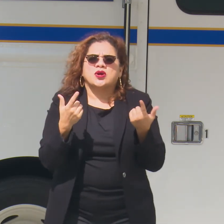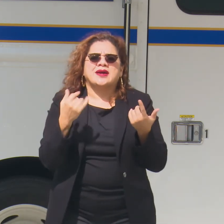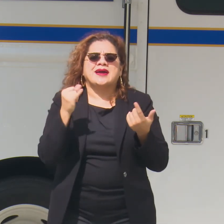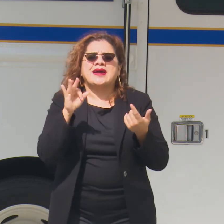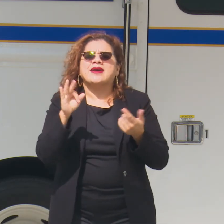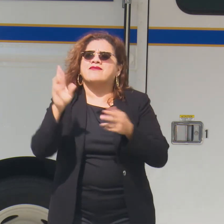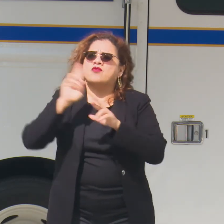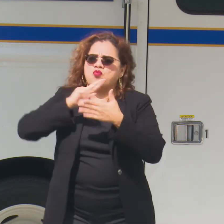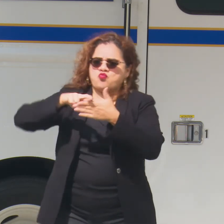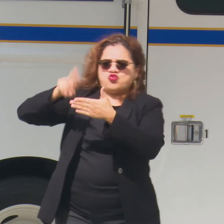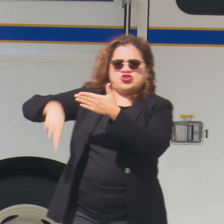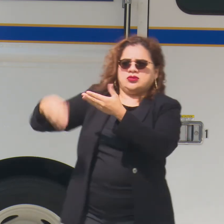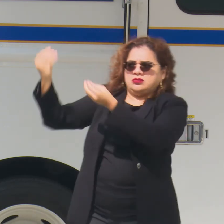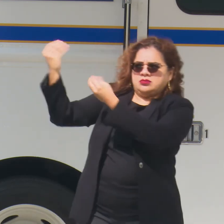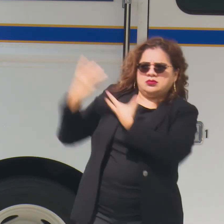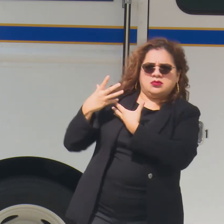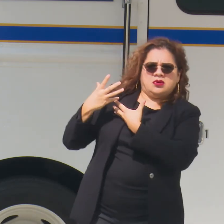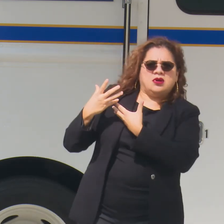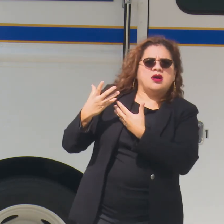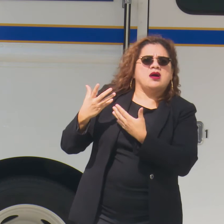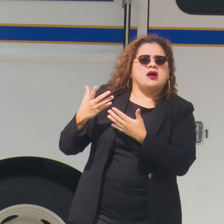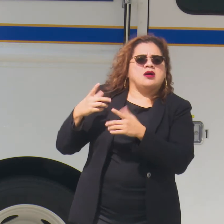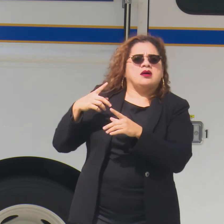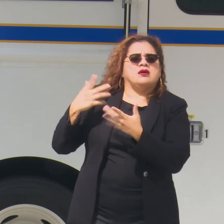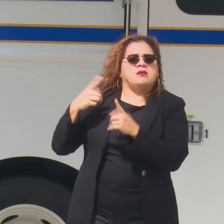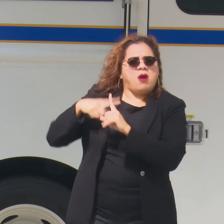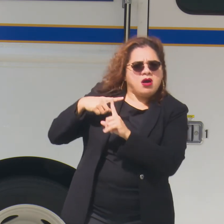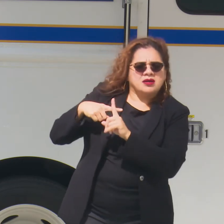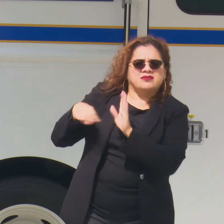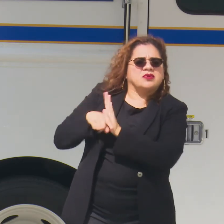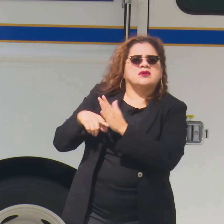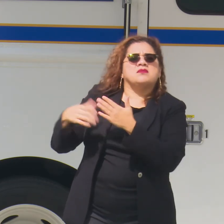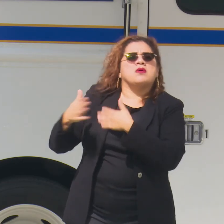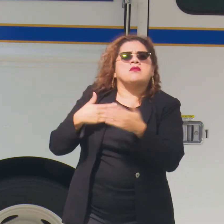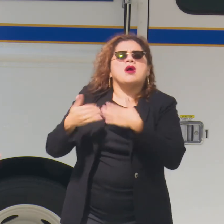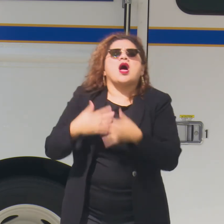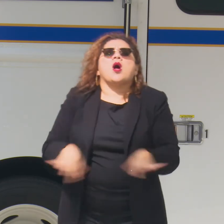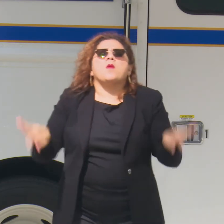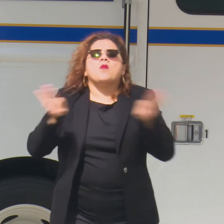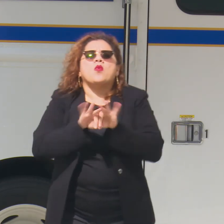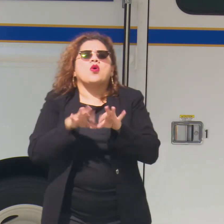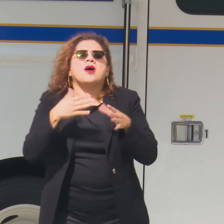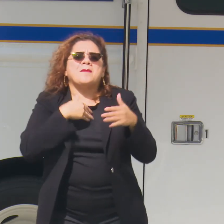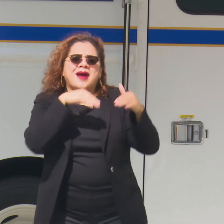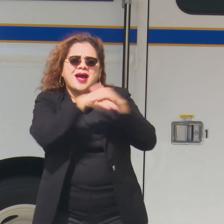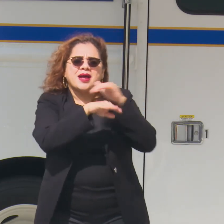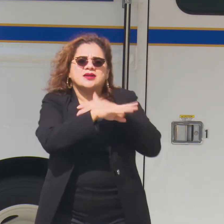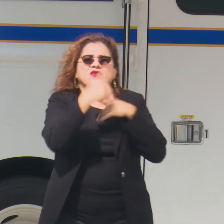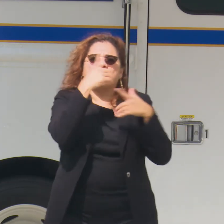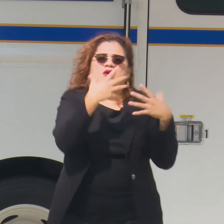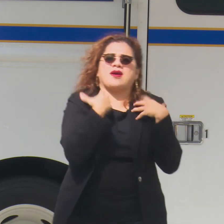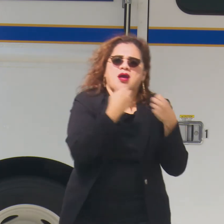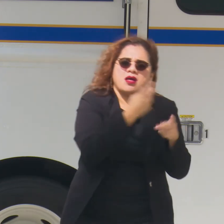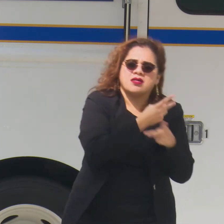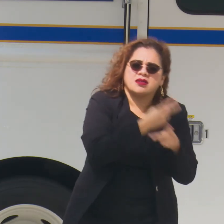sick, what access do you have for health care, long-term health care? What are those needs that you might, that you have